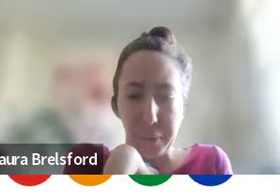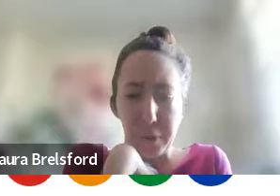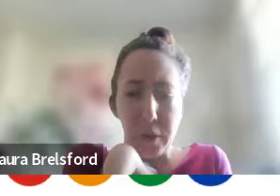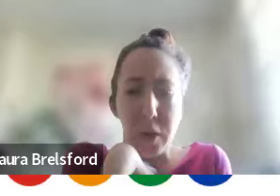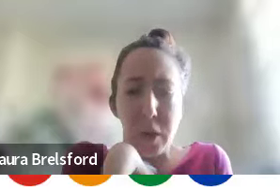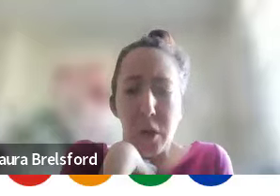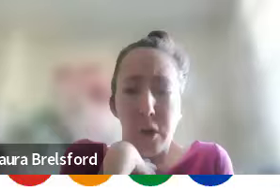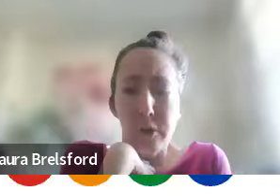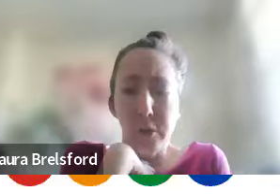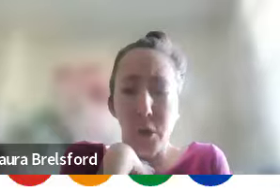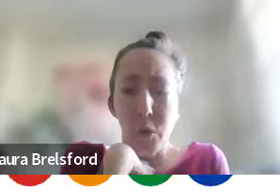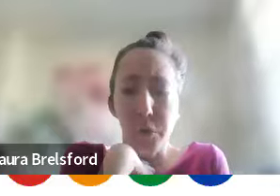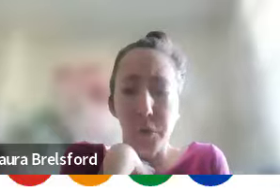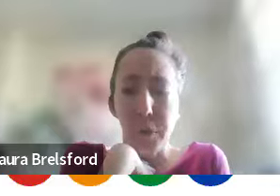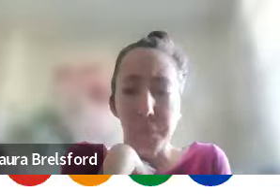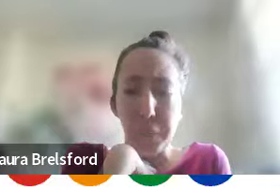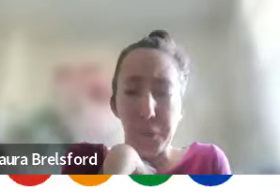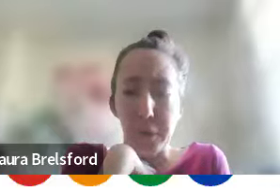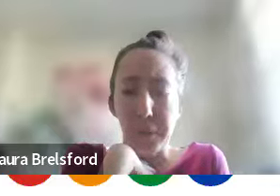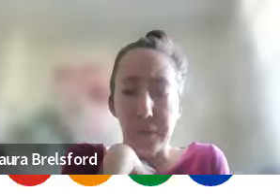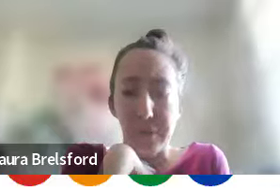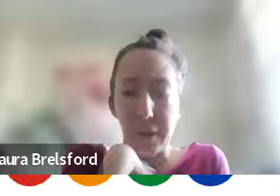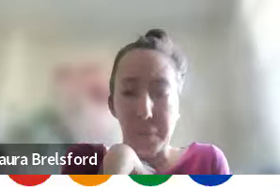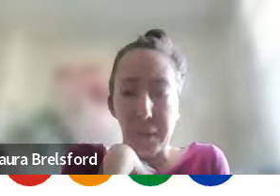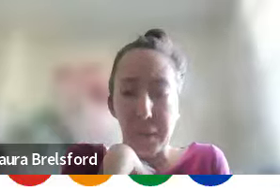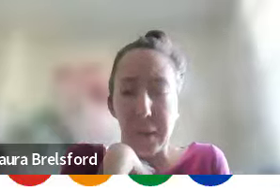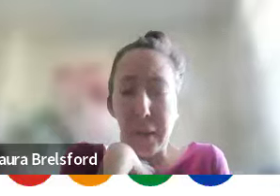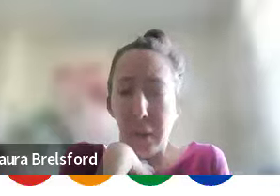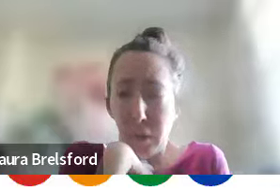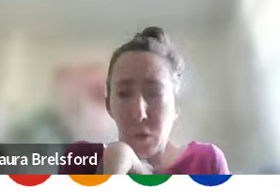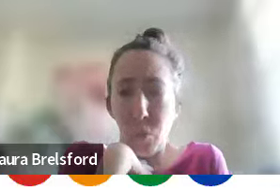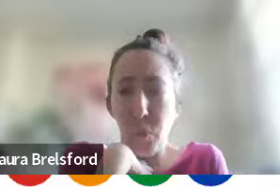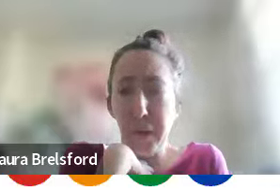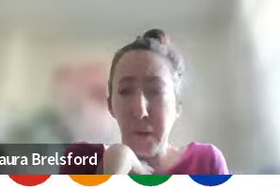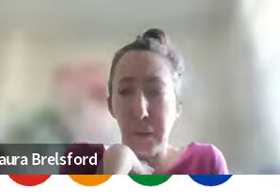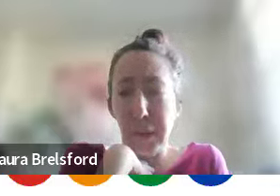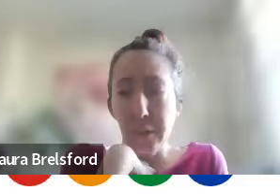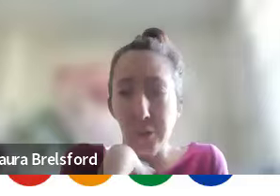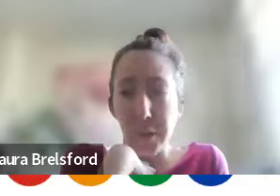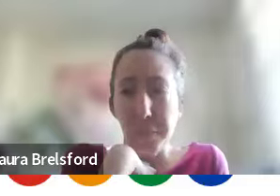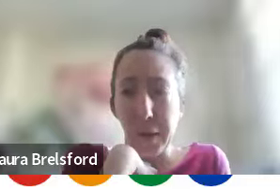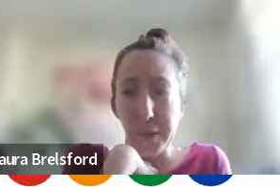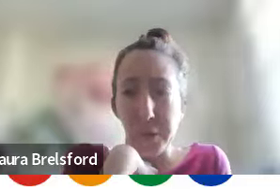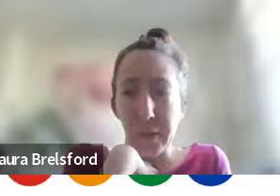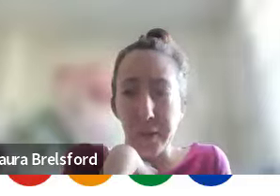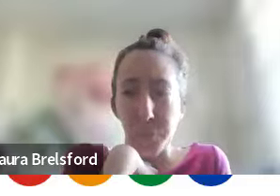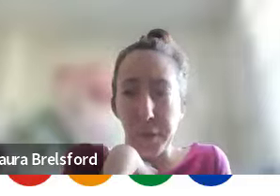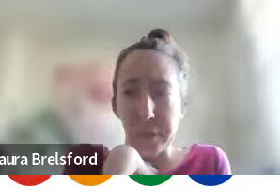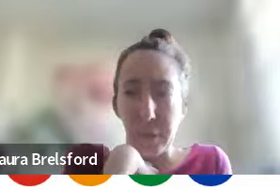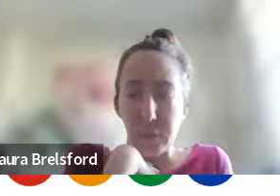INTO CONSTRUCTION AND BE RESOLVED. BUT THAT STILLS NEARLY TWO DOZEN WE HAVE TO FIGURE OUT.